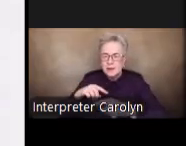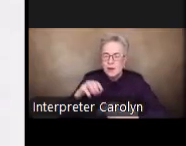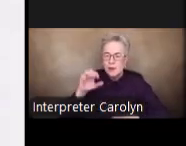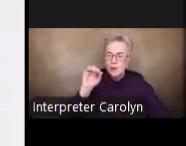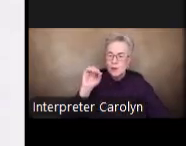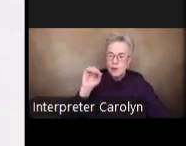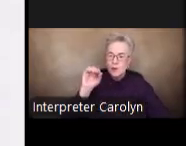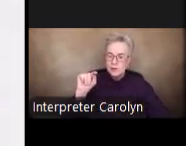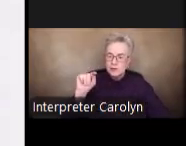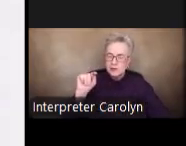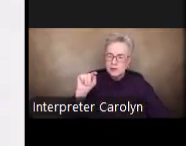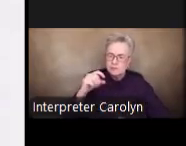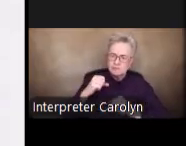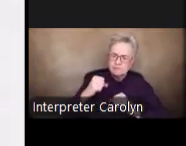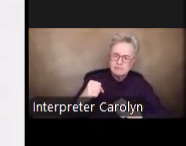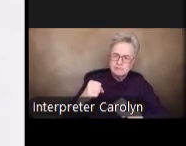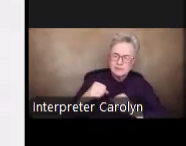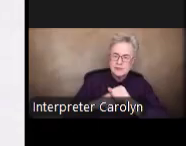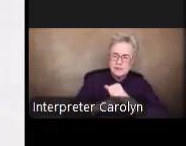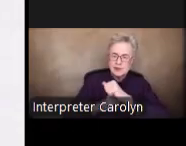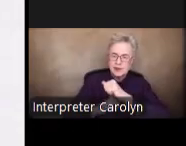strengthening the foundation and gathering those supplies